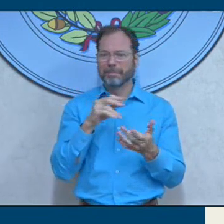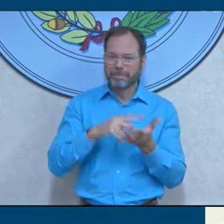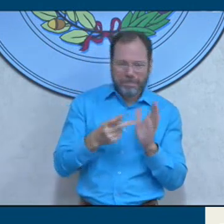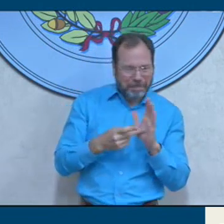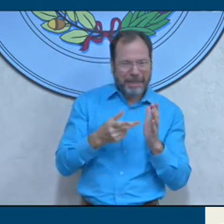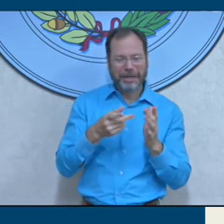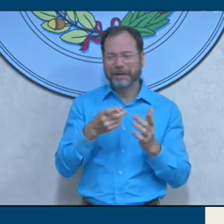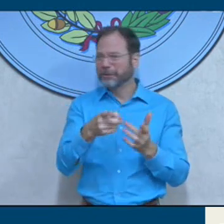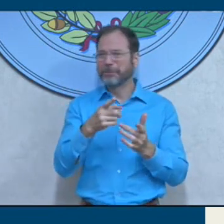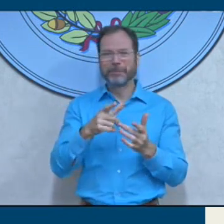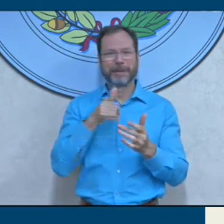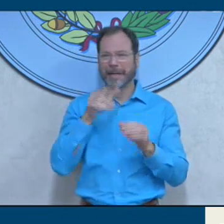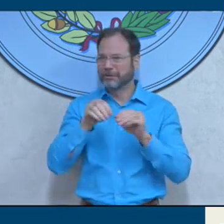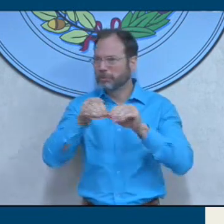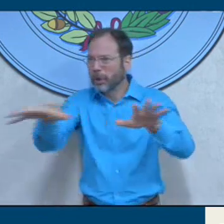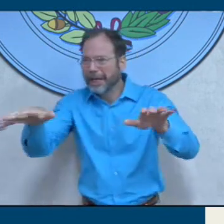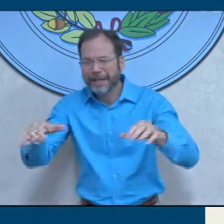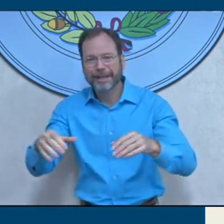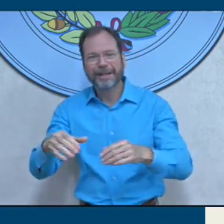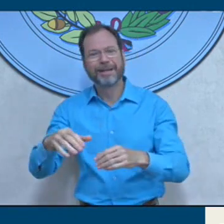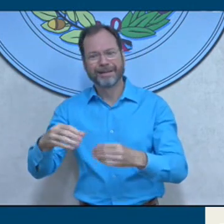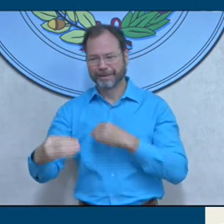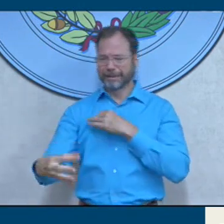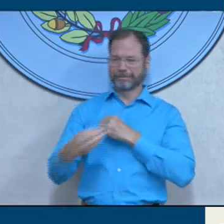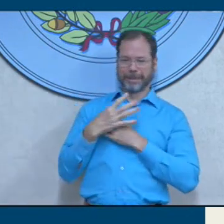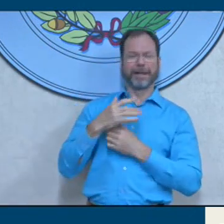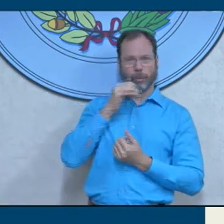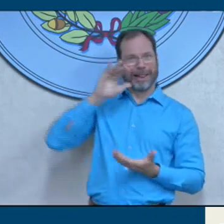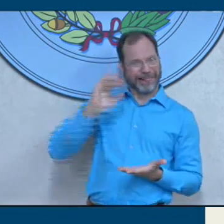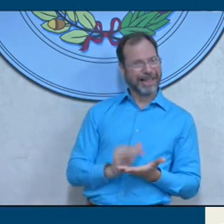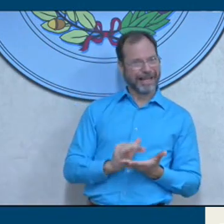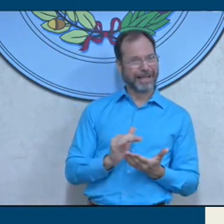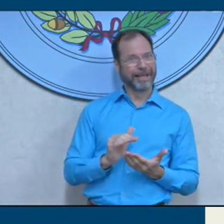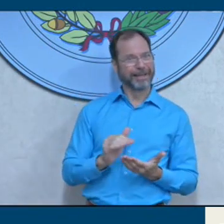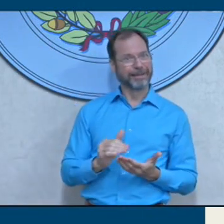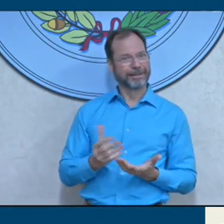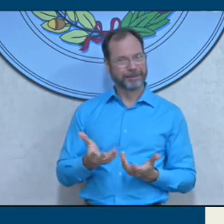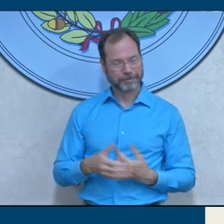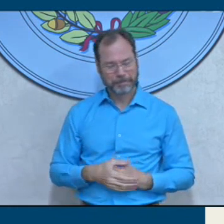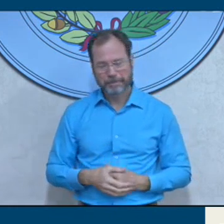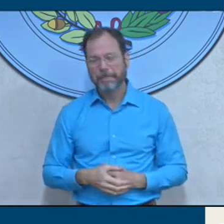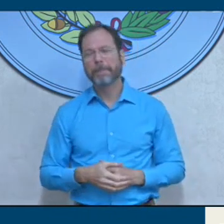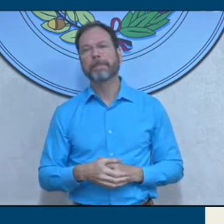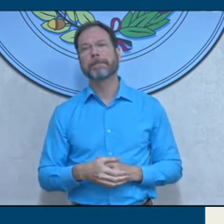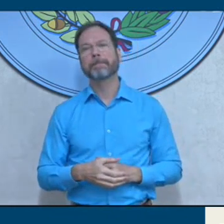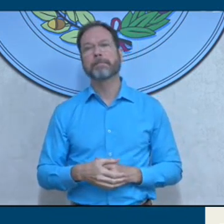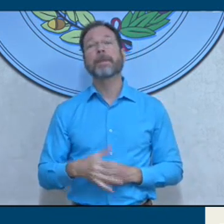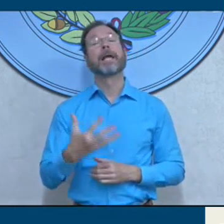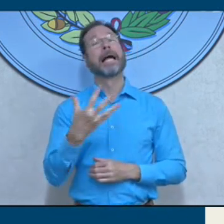THIS IS JUST A MATHEMATICAL RESULT. IF YOU STAY AT HOME.